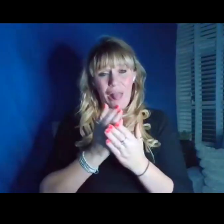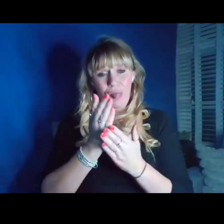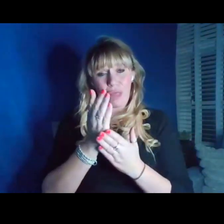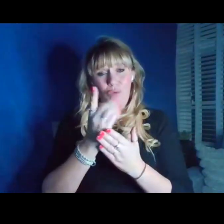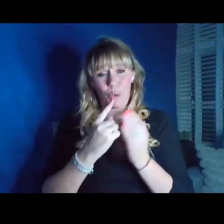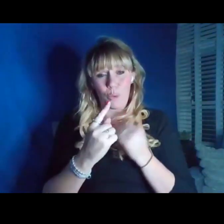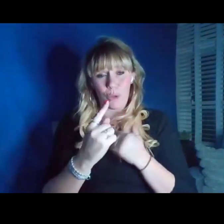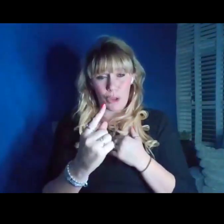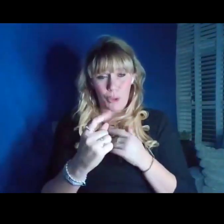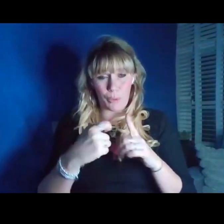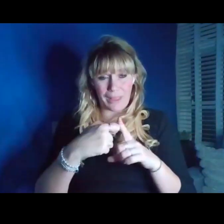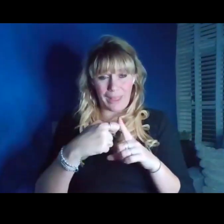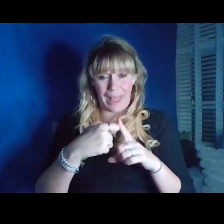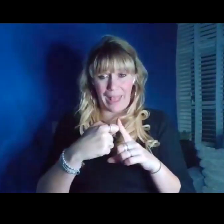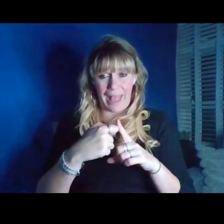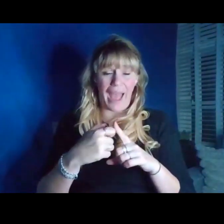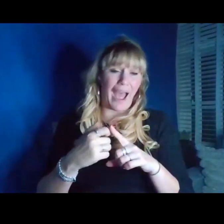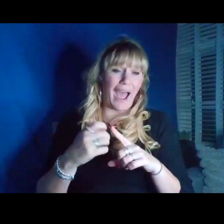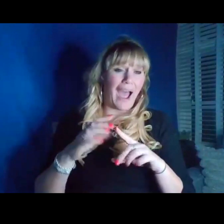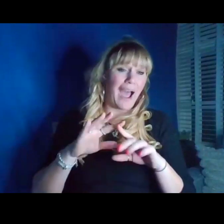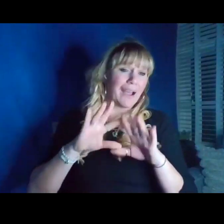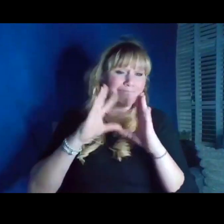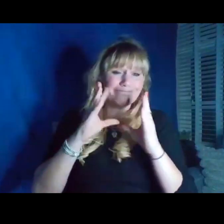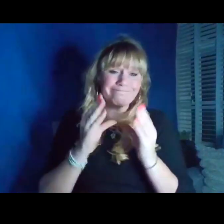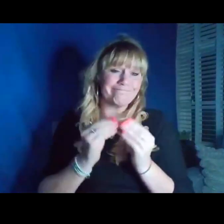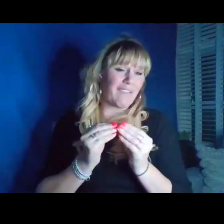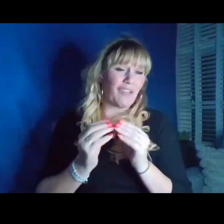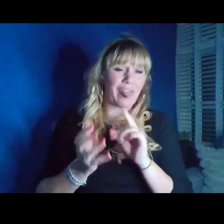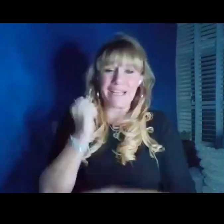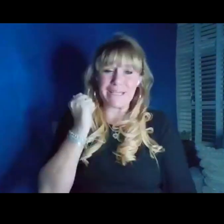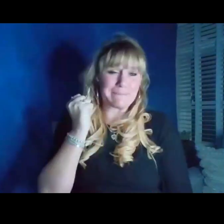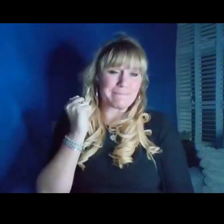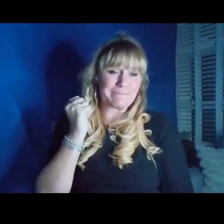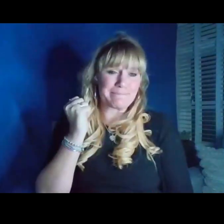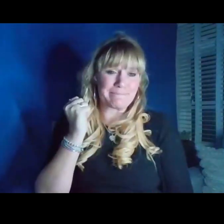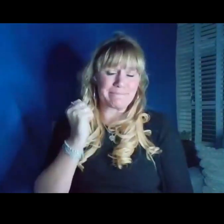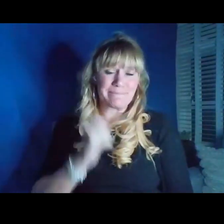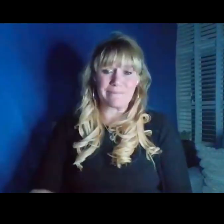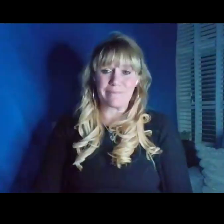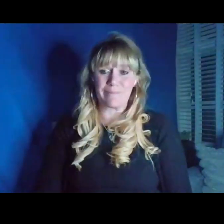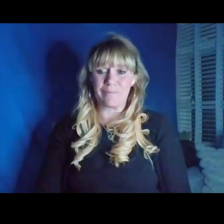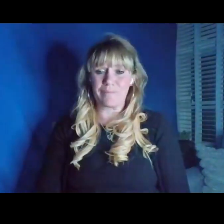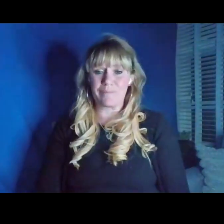I did everything. Thank you.